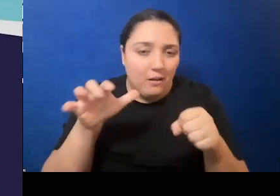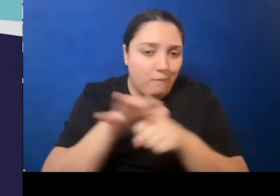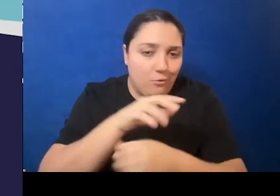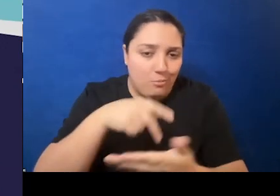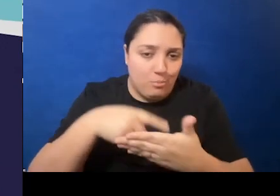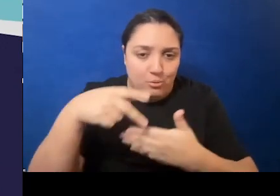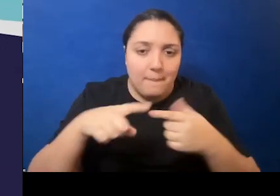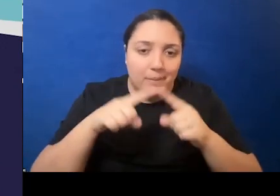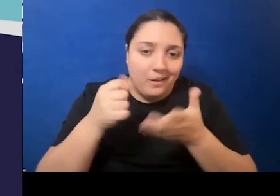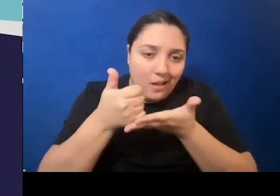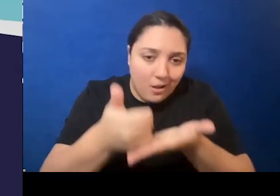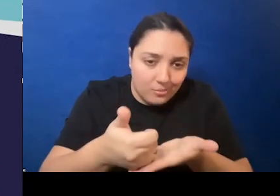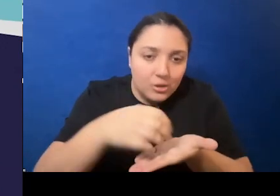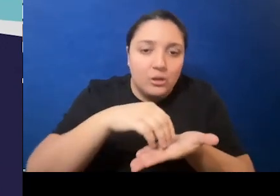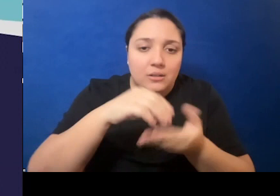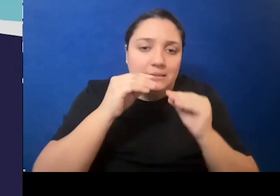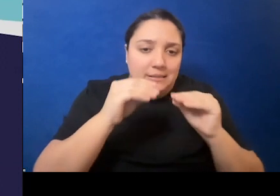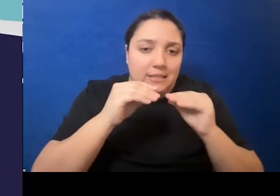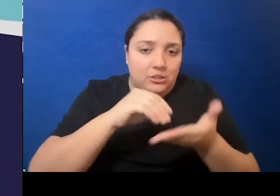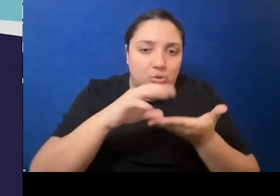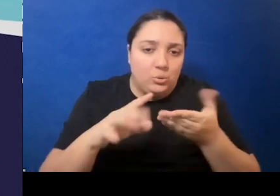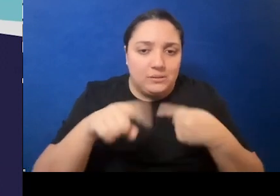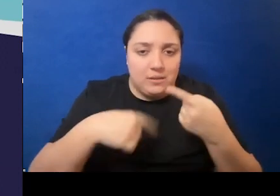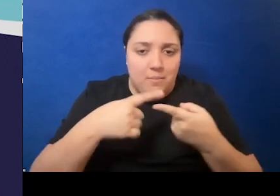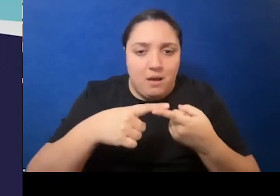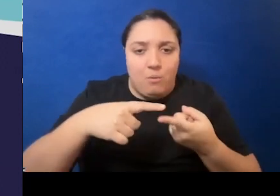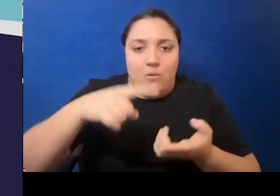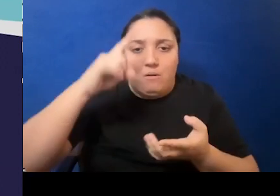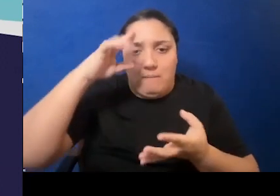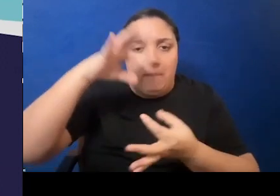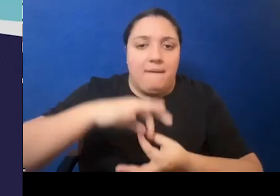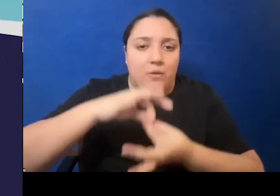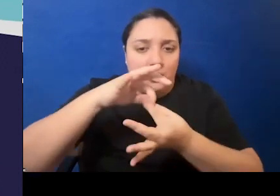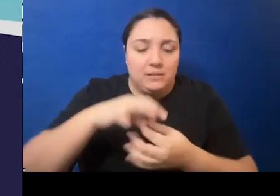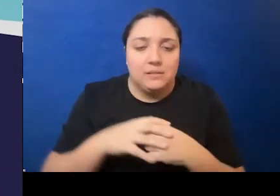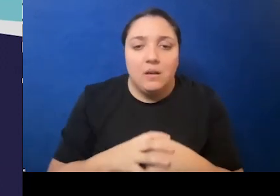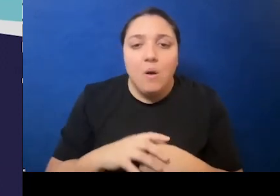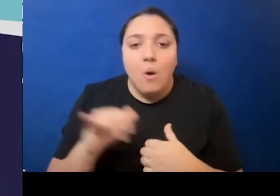HELPFUL TEACHING THE STRATEGIES OF MINDFULNESS. THERE ARE SUPPORT PROGRAMS OR